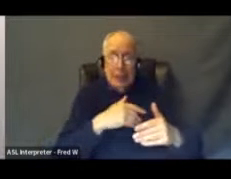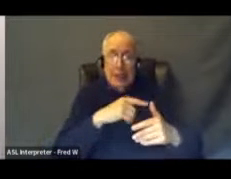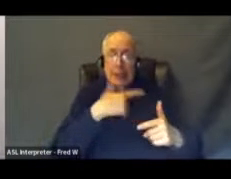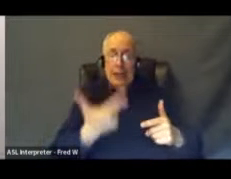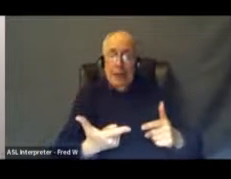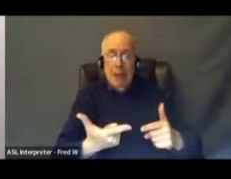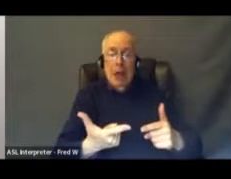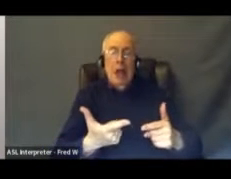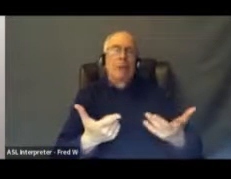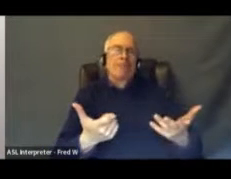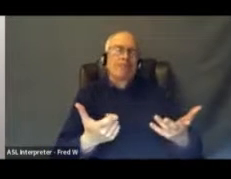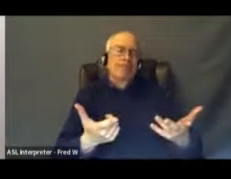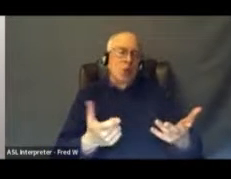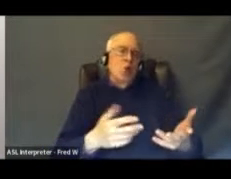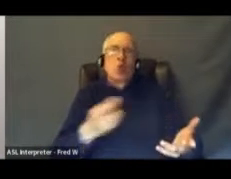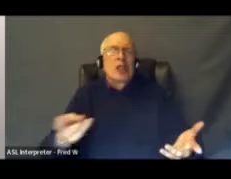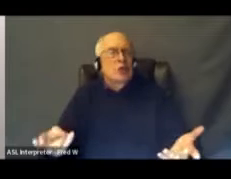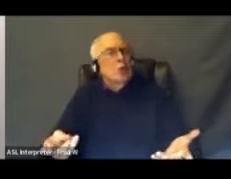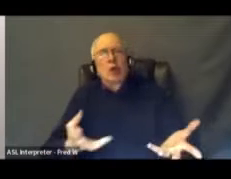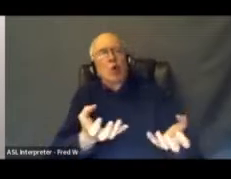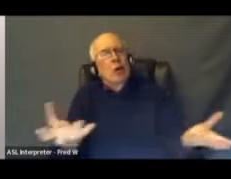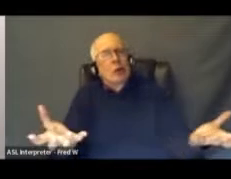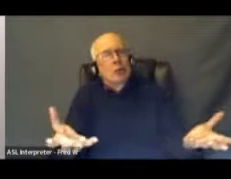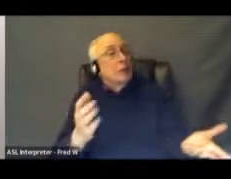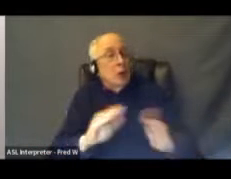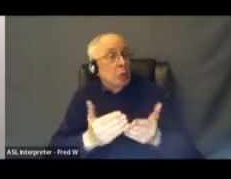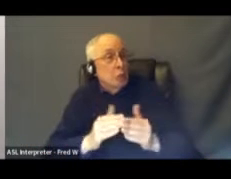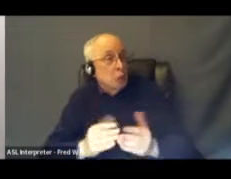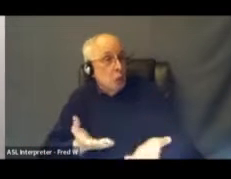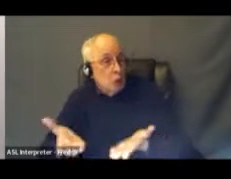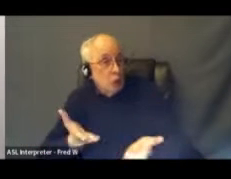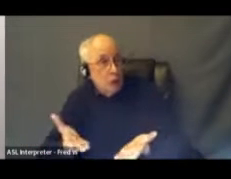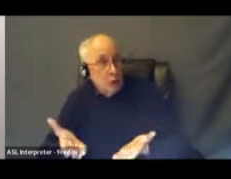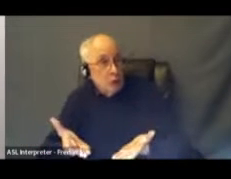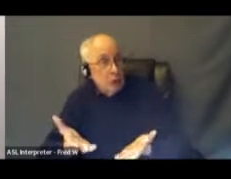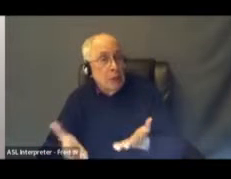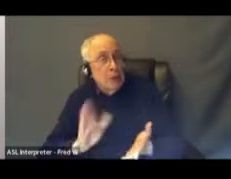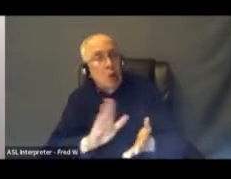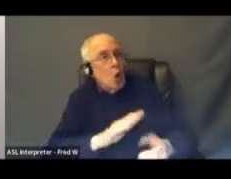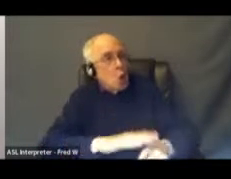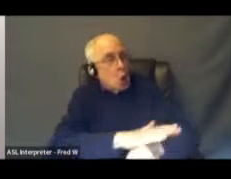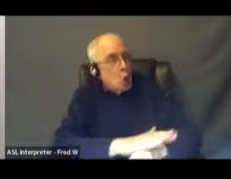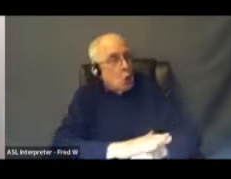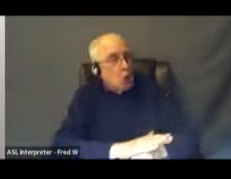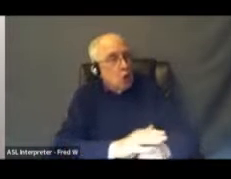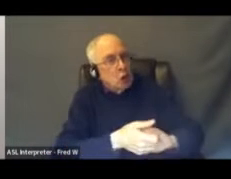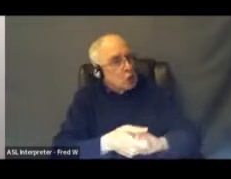in. Community based services may be services through your local Brain Injury Alliance or Association, and then creating a